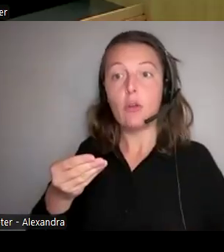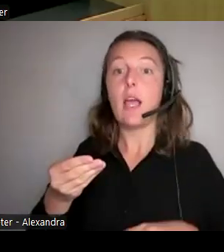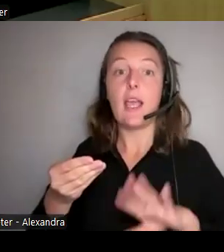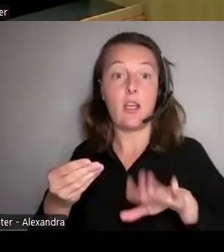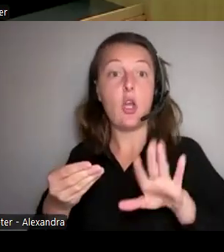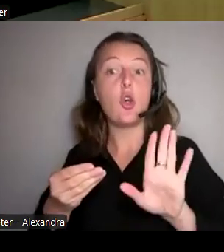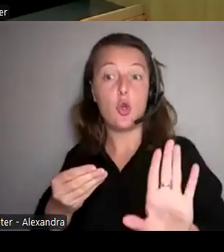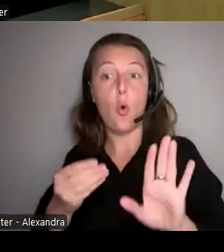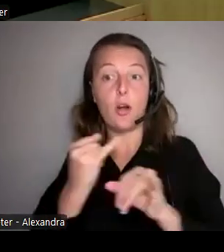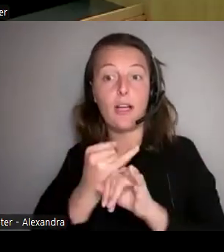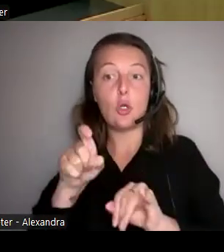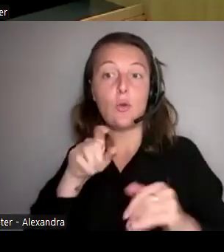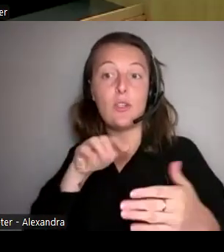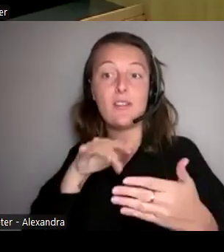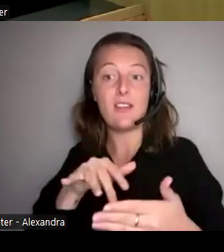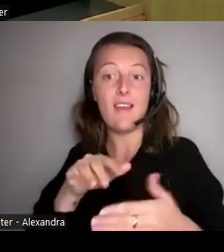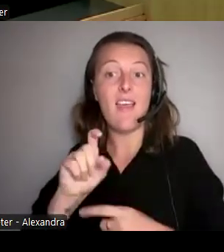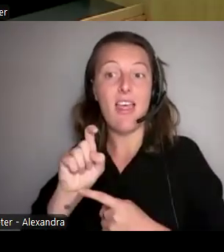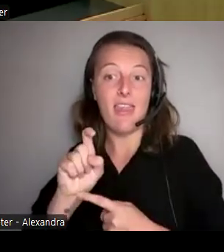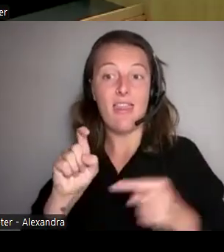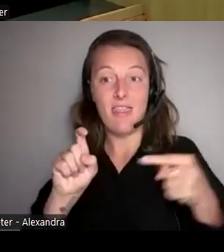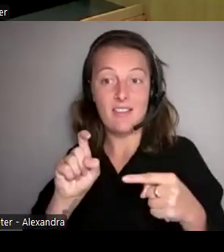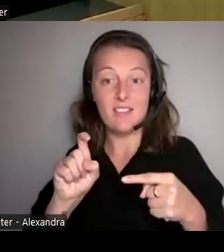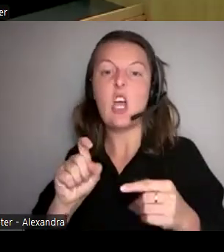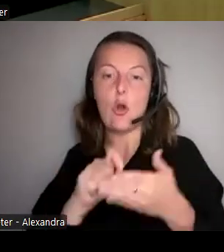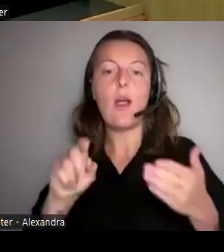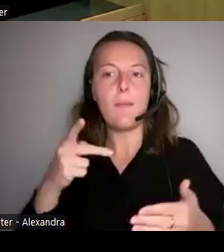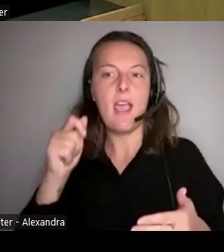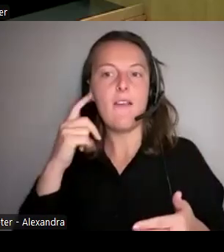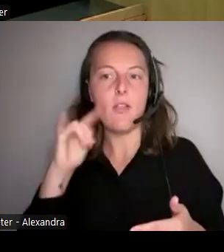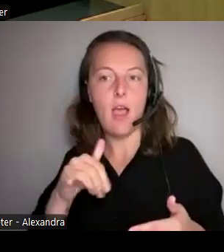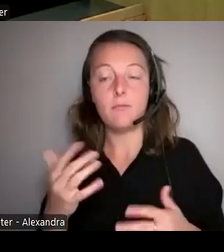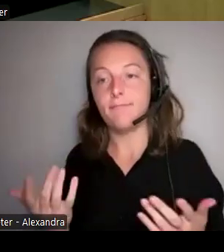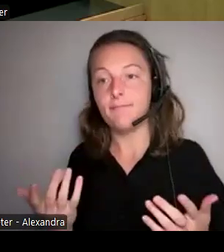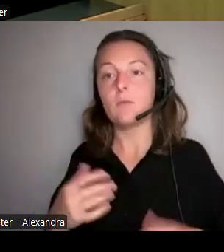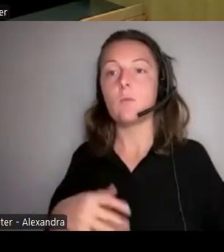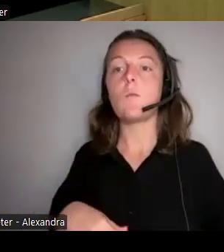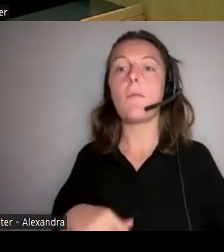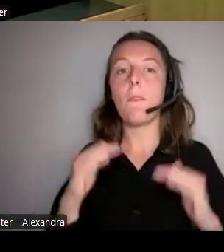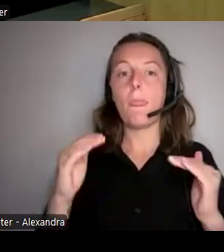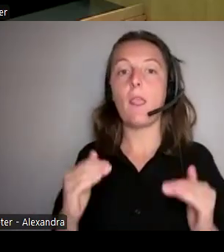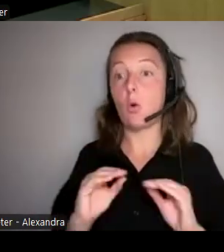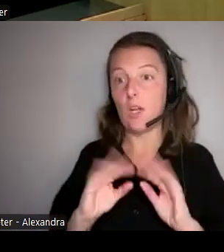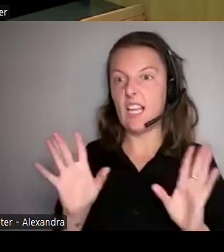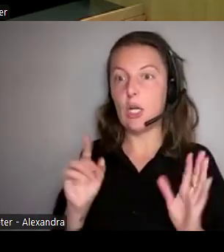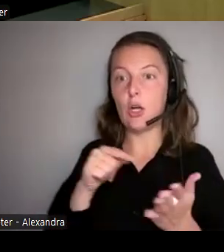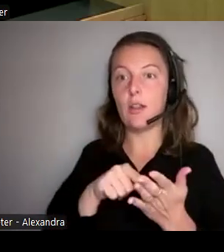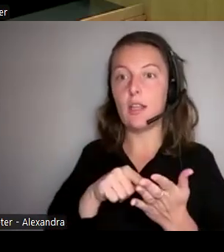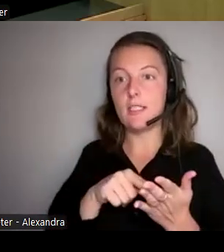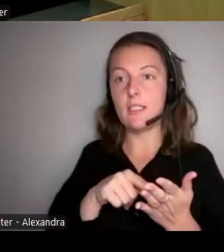to study X write a PA for that. Um it's uh it's clear that this is a move to make sure that all